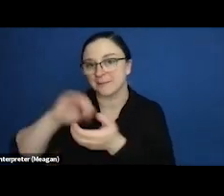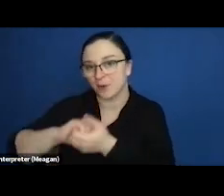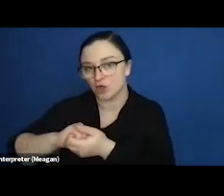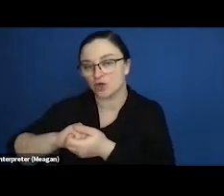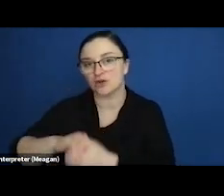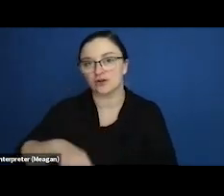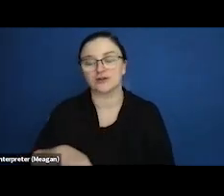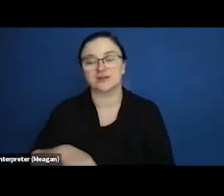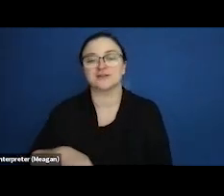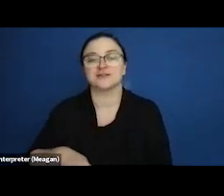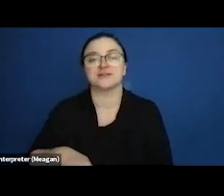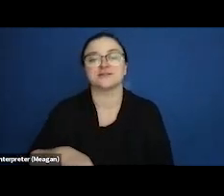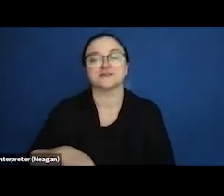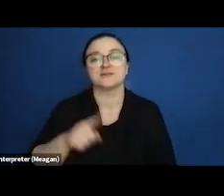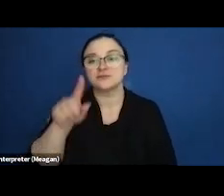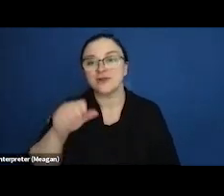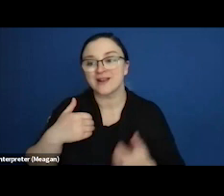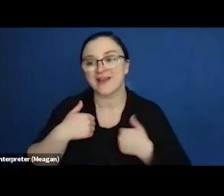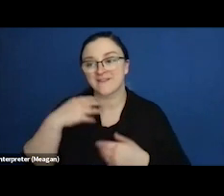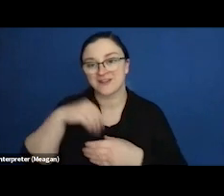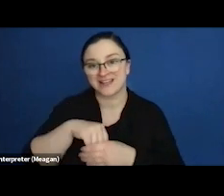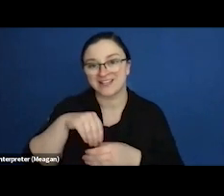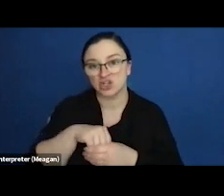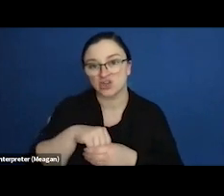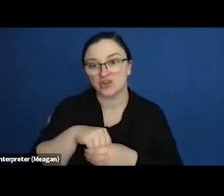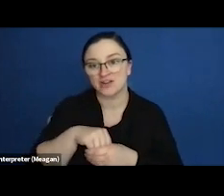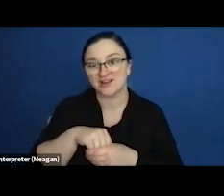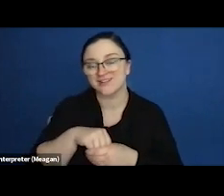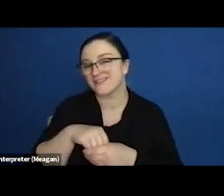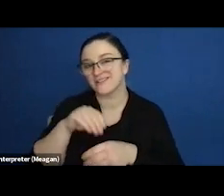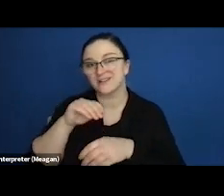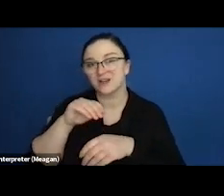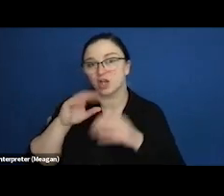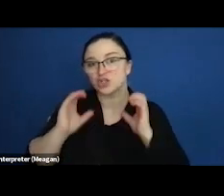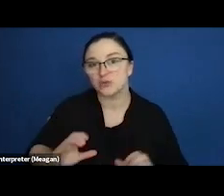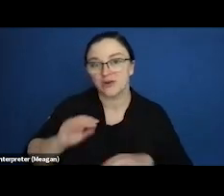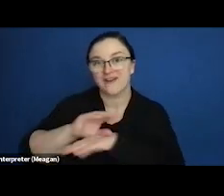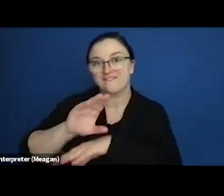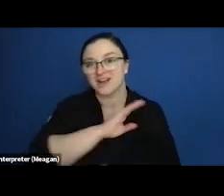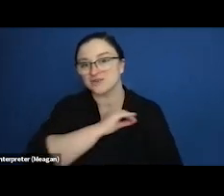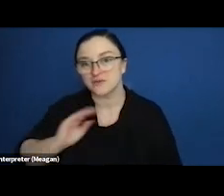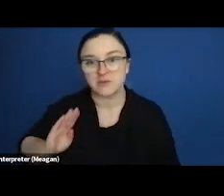And you can have internally, you can have a Consumer Advisory Board that is filled with community members.